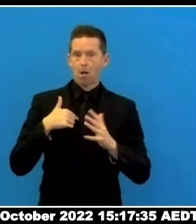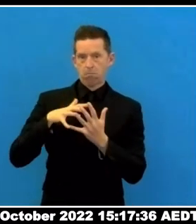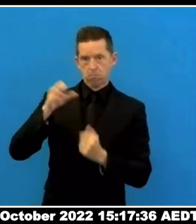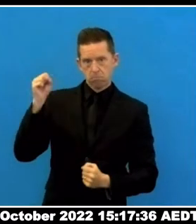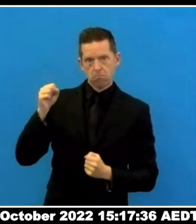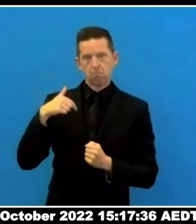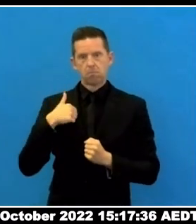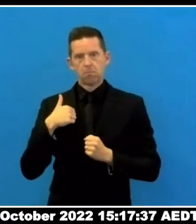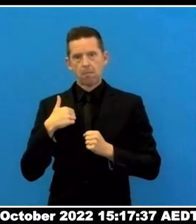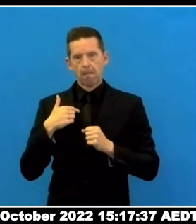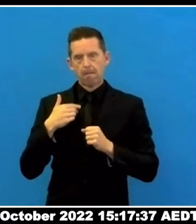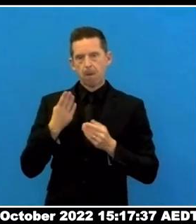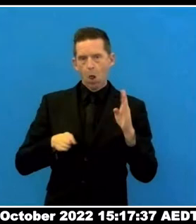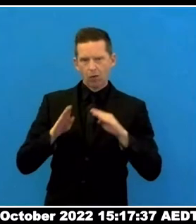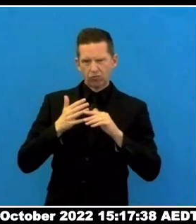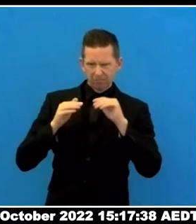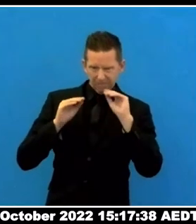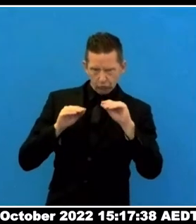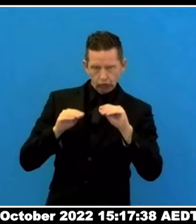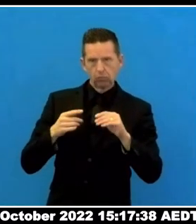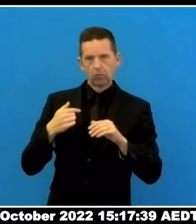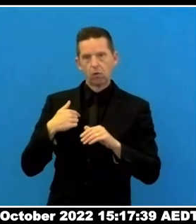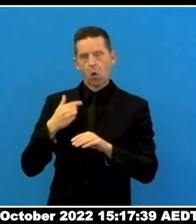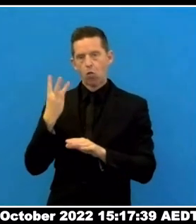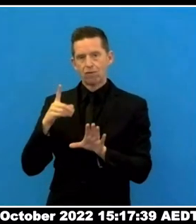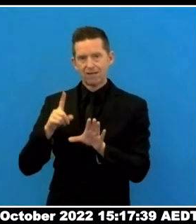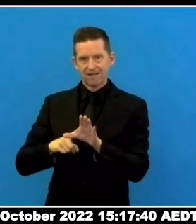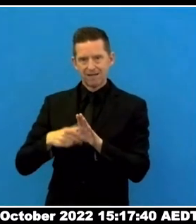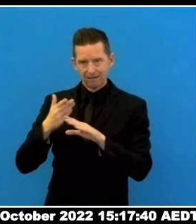and I worked there for three years and after that, you know,